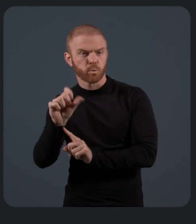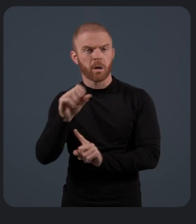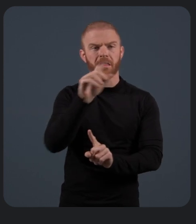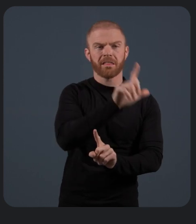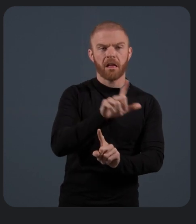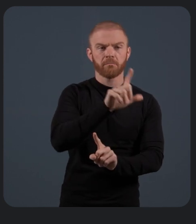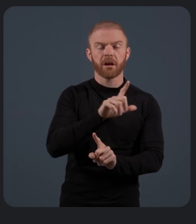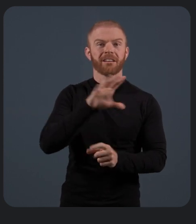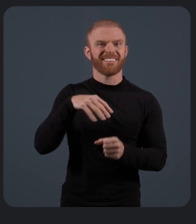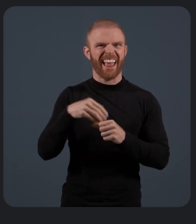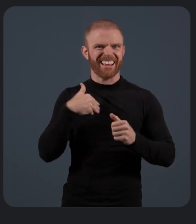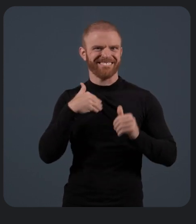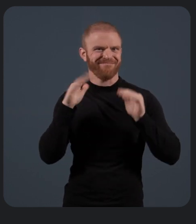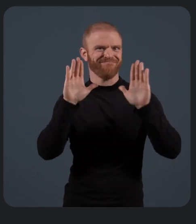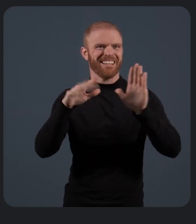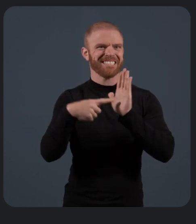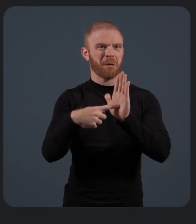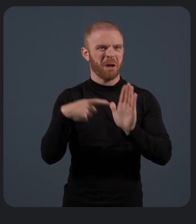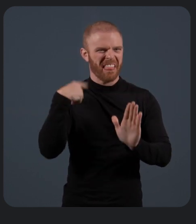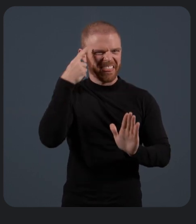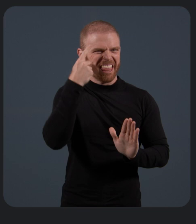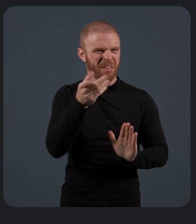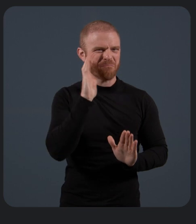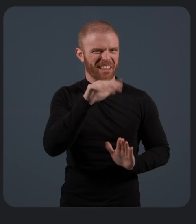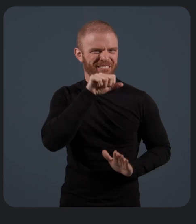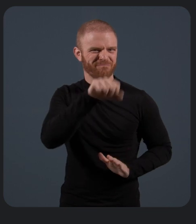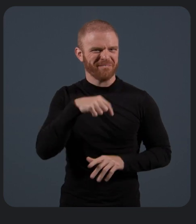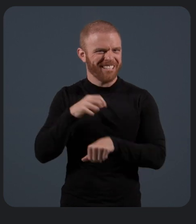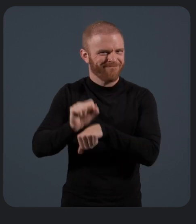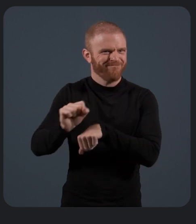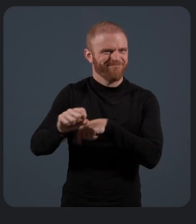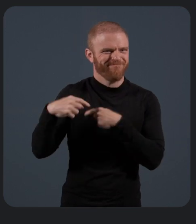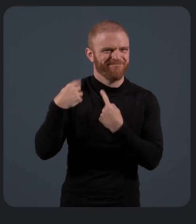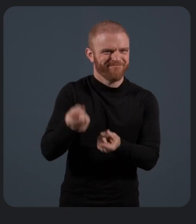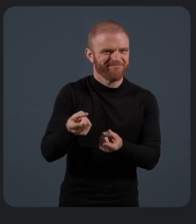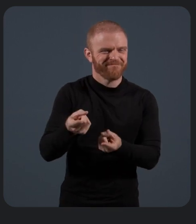including an amazing demo we've been working on that I think you'll love.